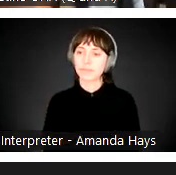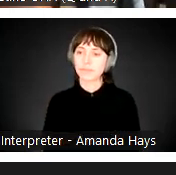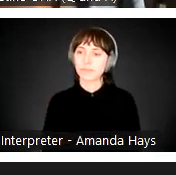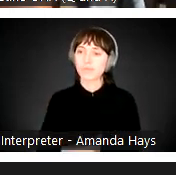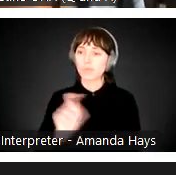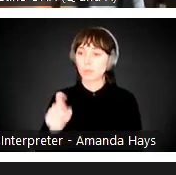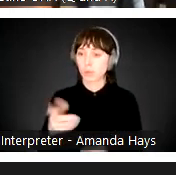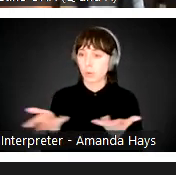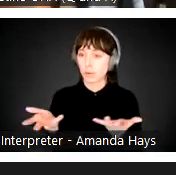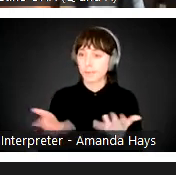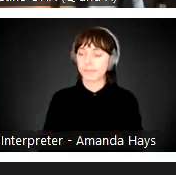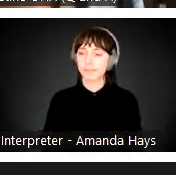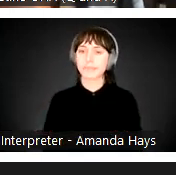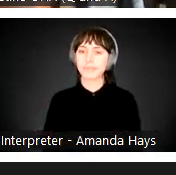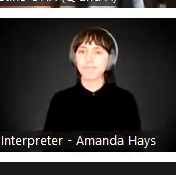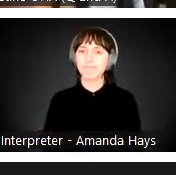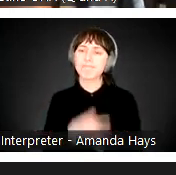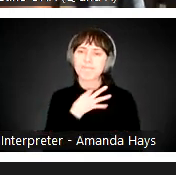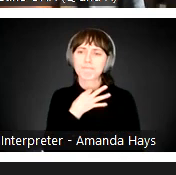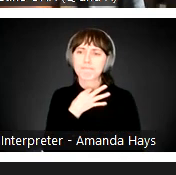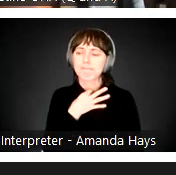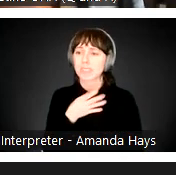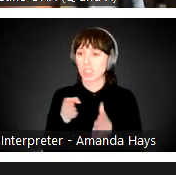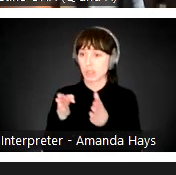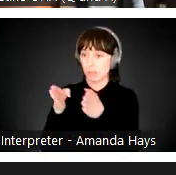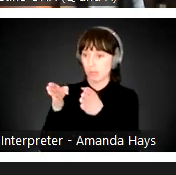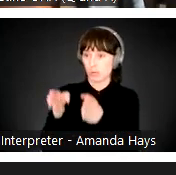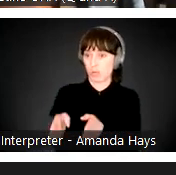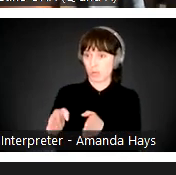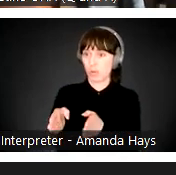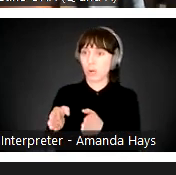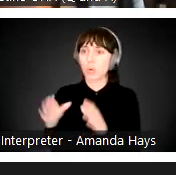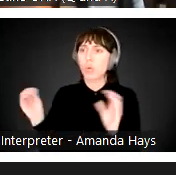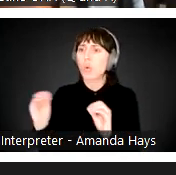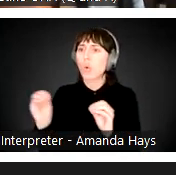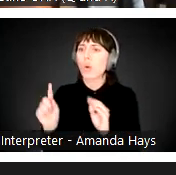develop Long COVID without ever having